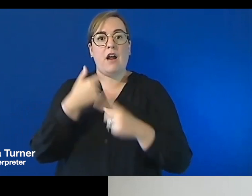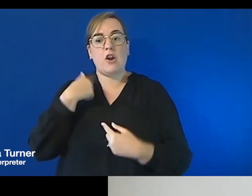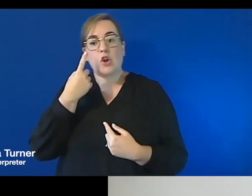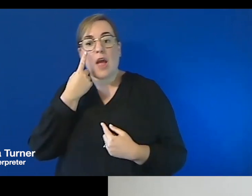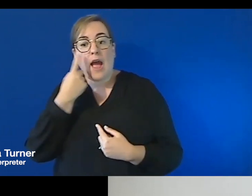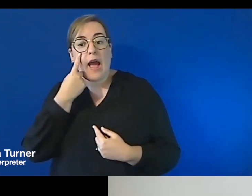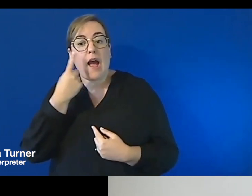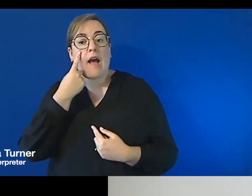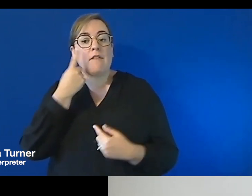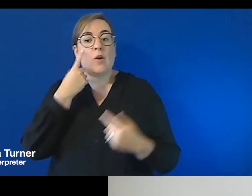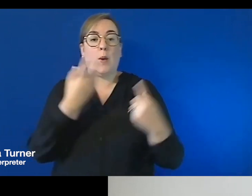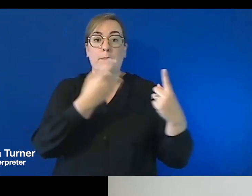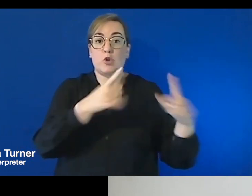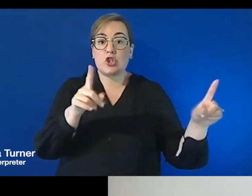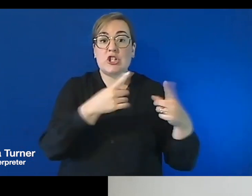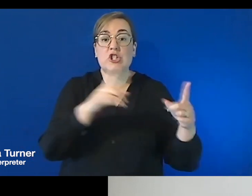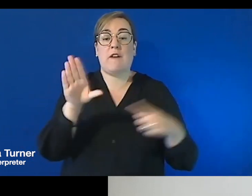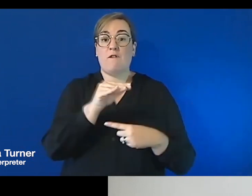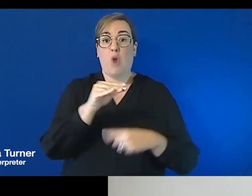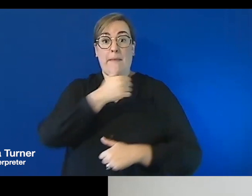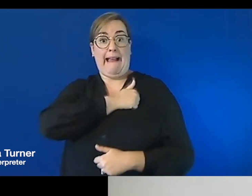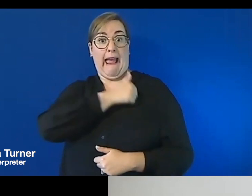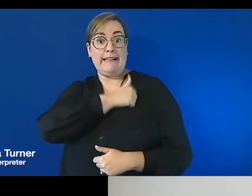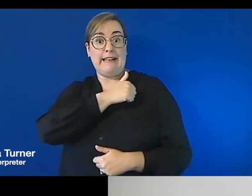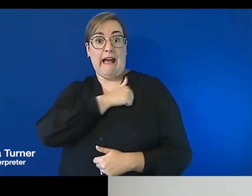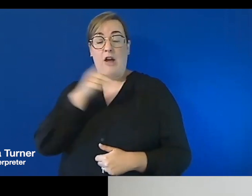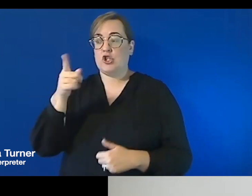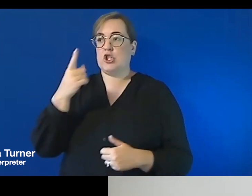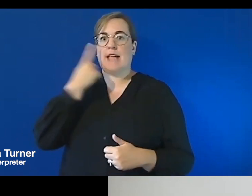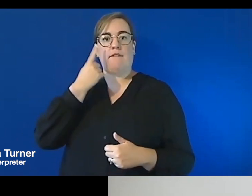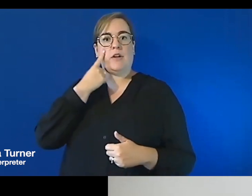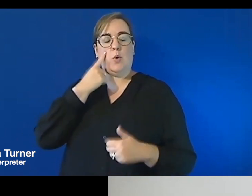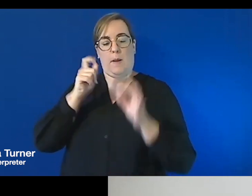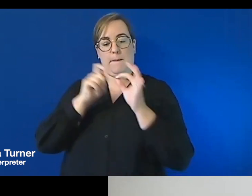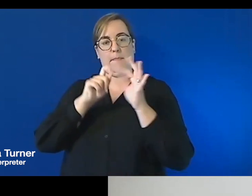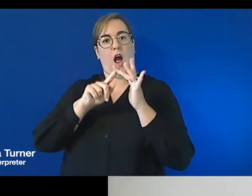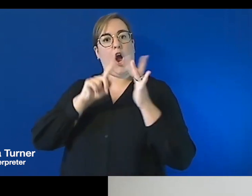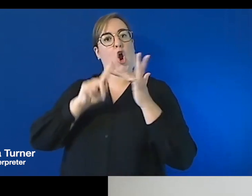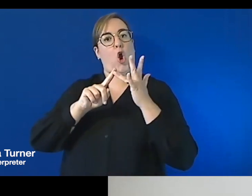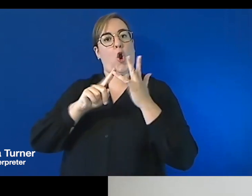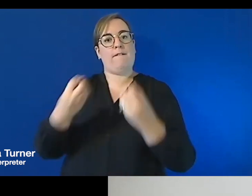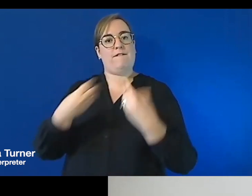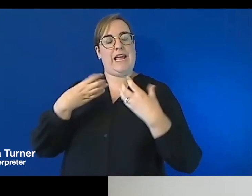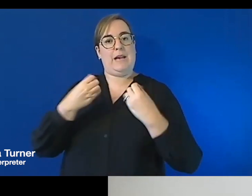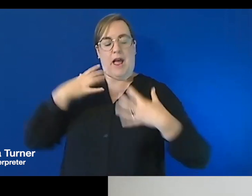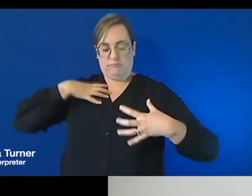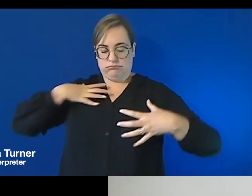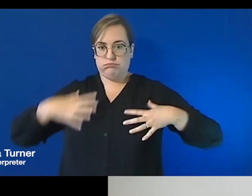Canada, she's experiment with the bio feedback and imagination to control a modular synthesizer. Yep